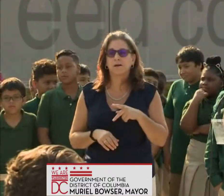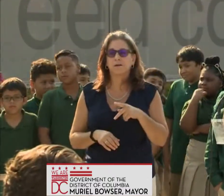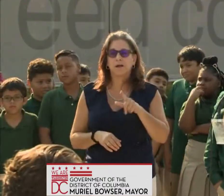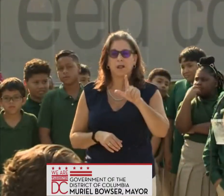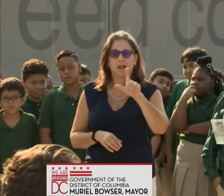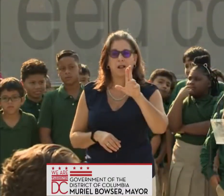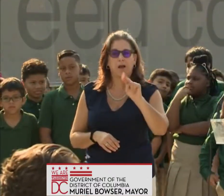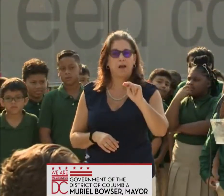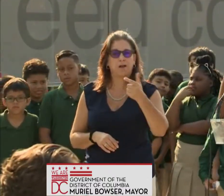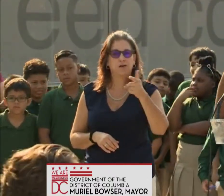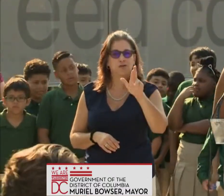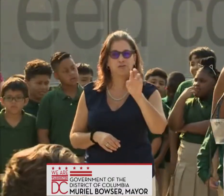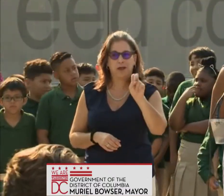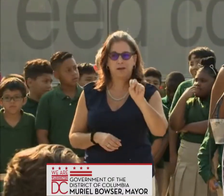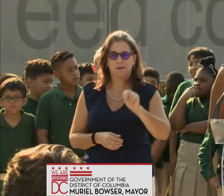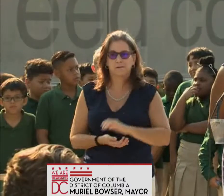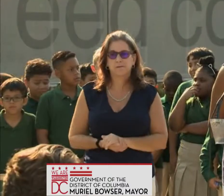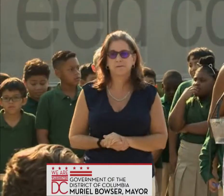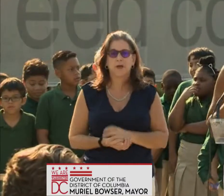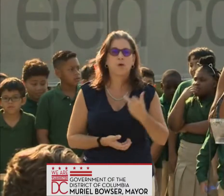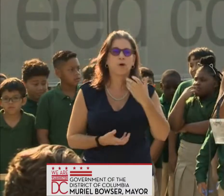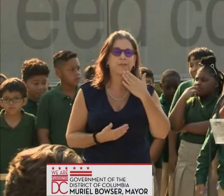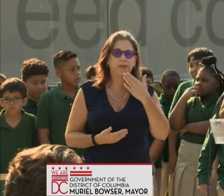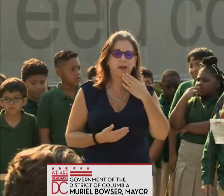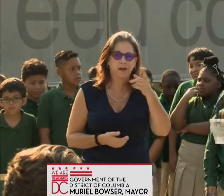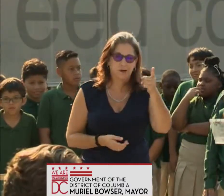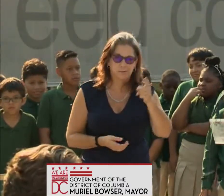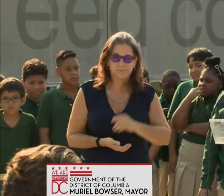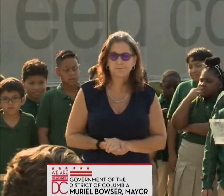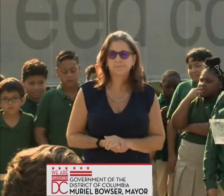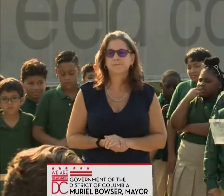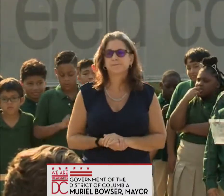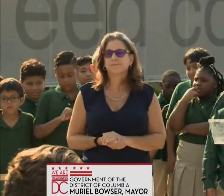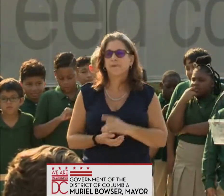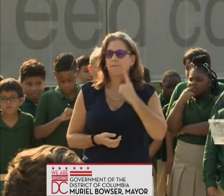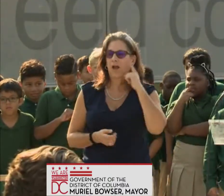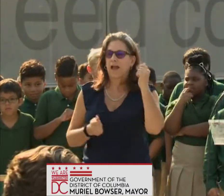accept the things for all of the teachers and staff who really worked